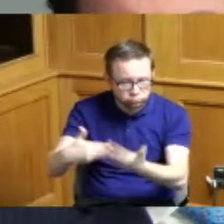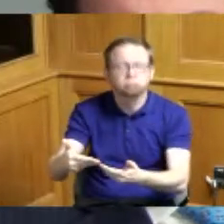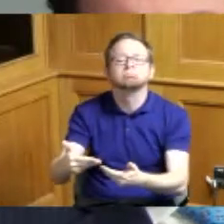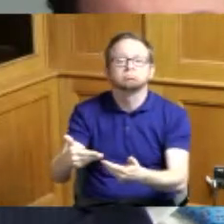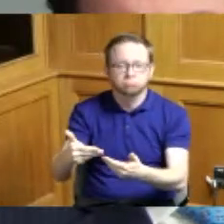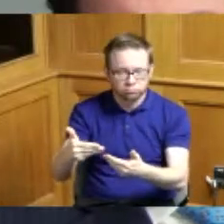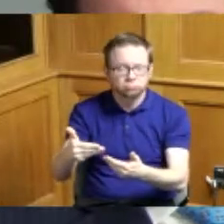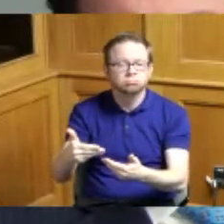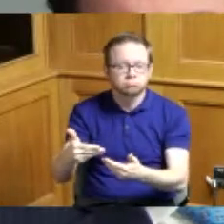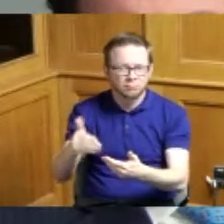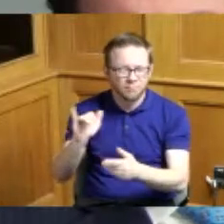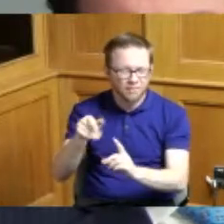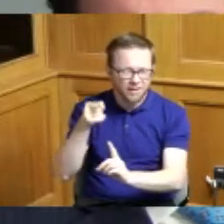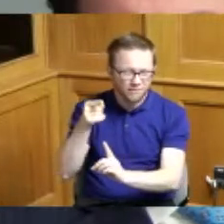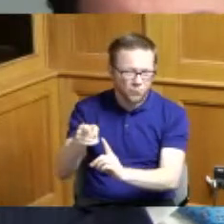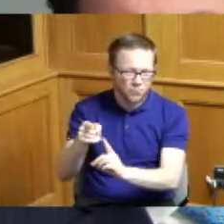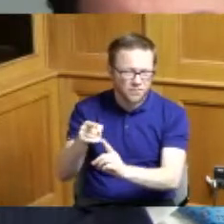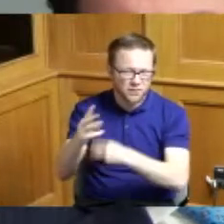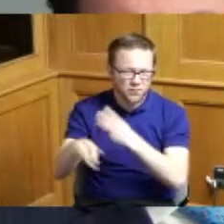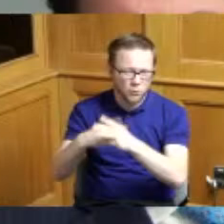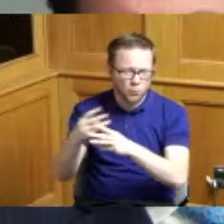the World Cup there will be partnerships that we'll have to continue to leverage